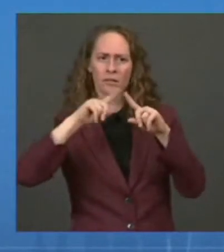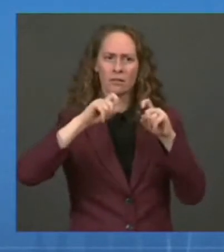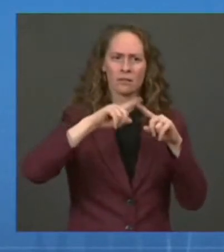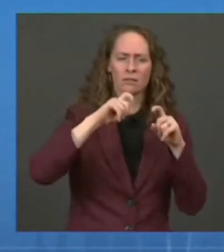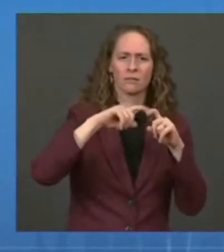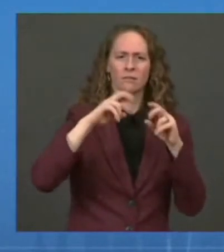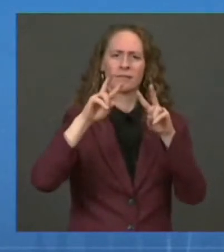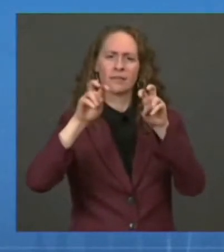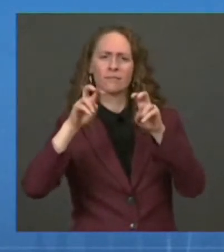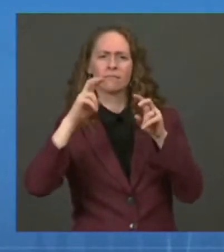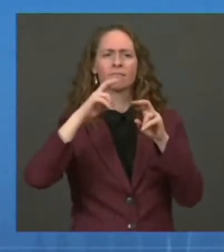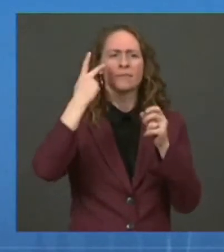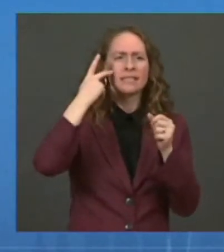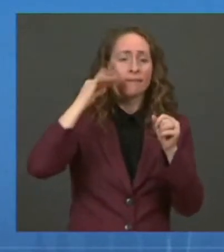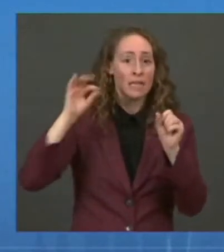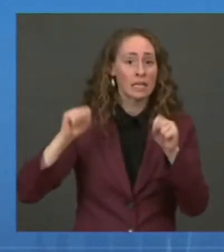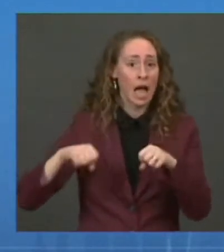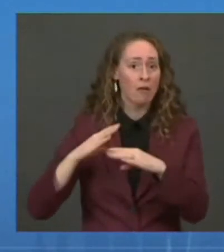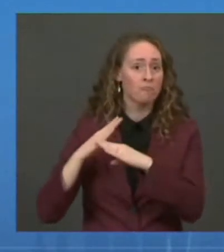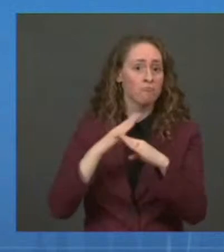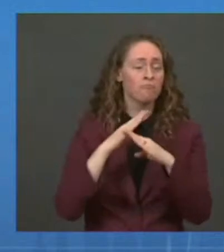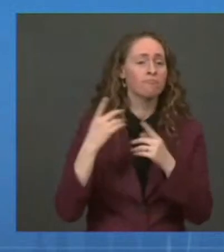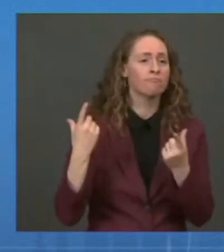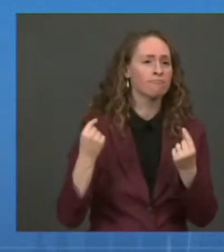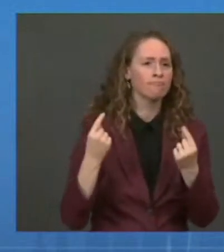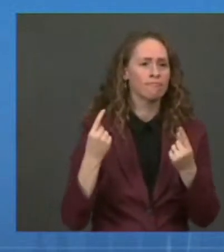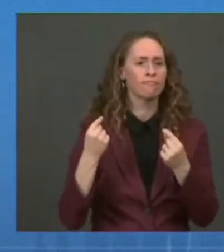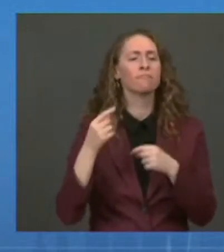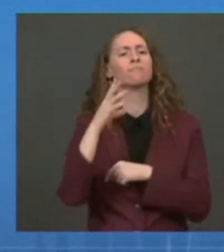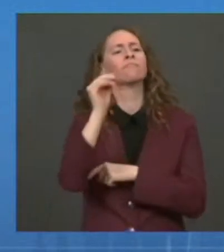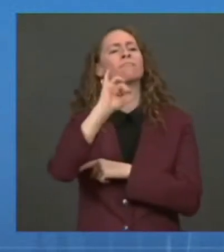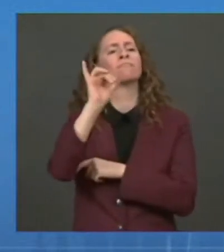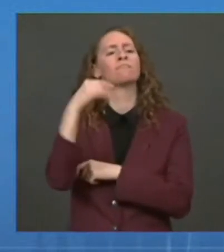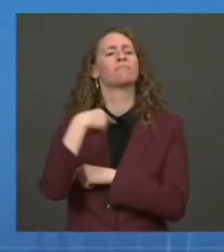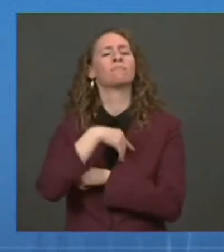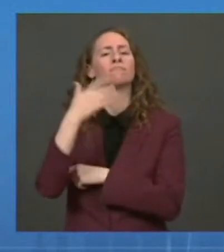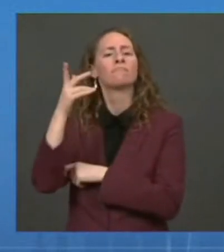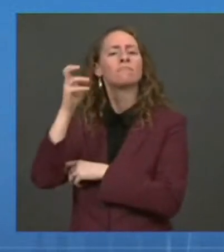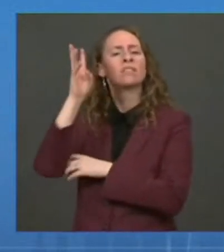OF ANTI BODY NEUTRALIZEATION. THE OTHER IS A MUCH MORE EALY